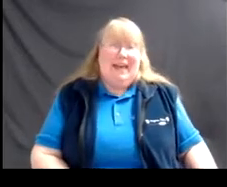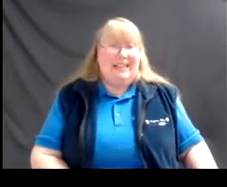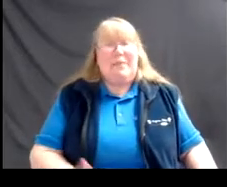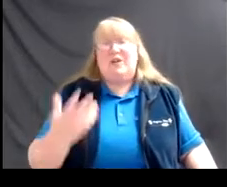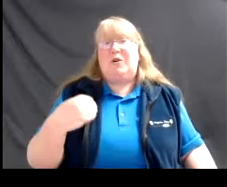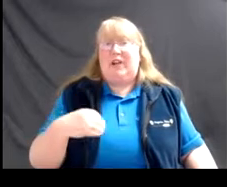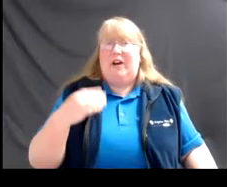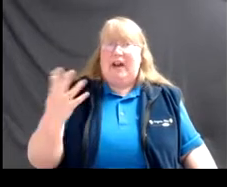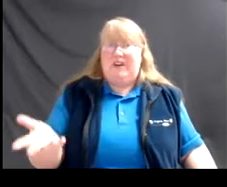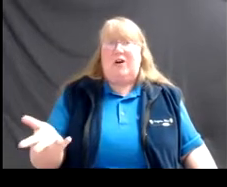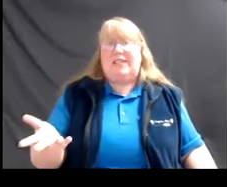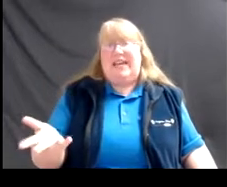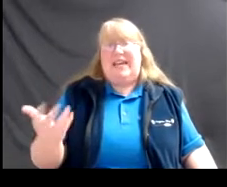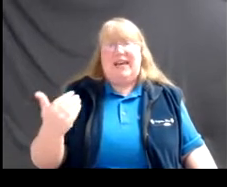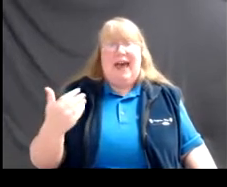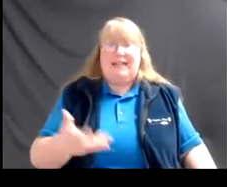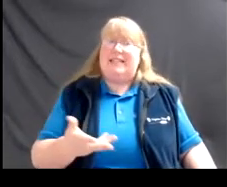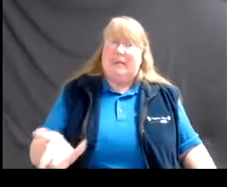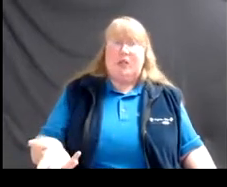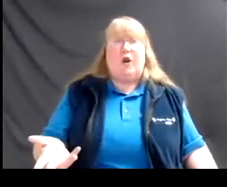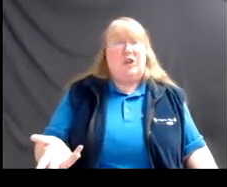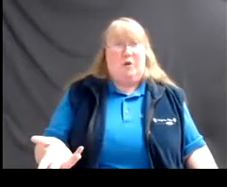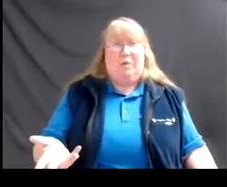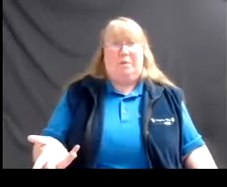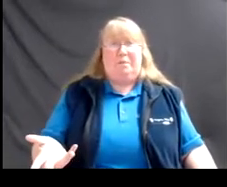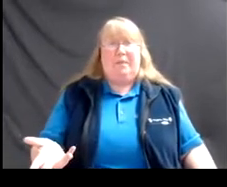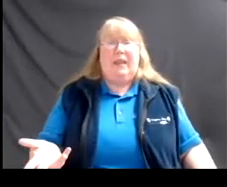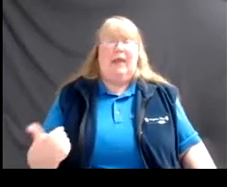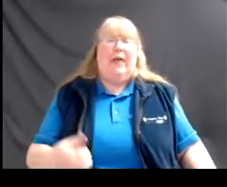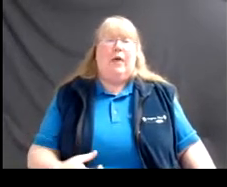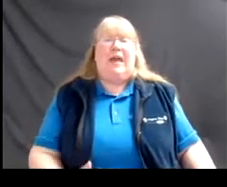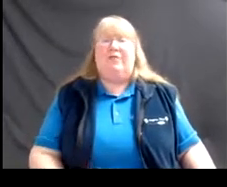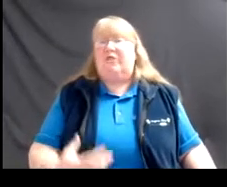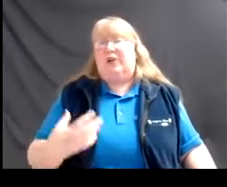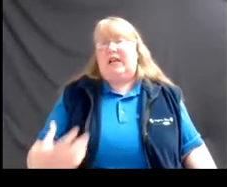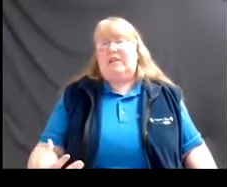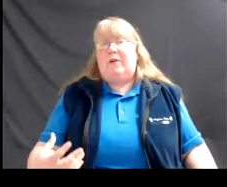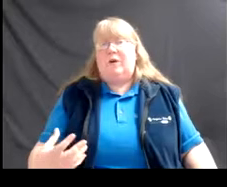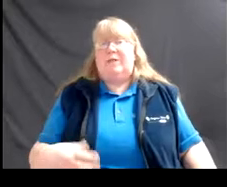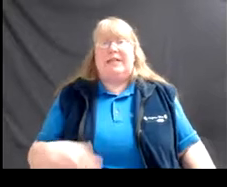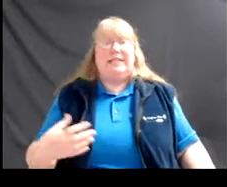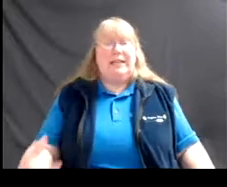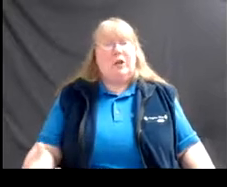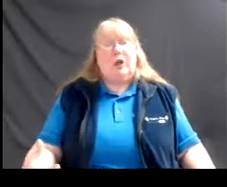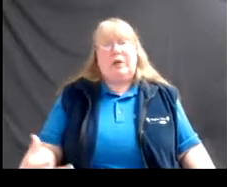As I mentioned earlier NVRC has a Demonstration Room. We have different telephones and signalers,